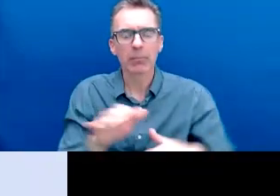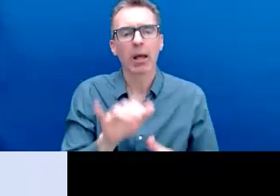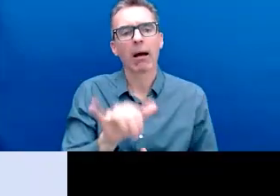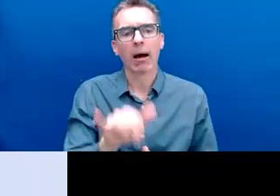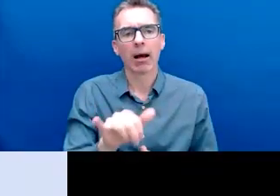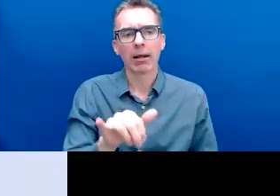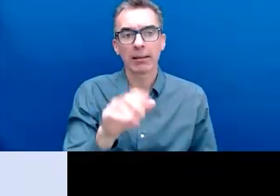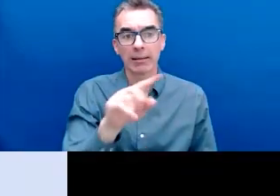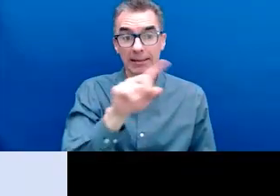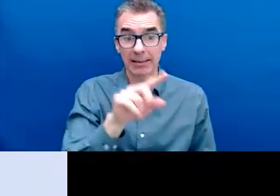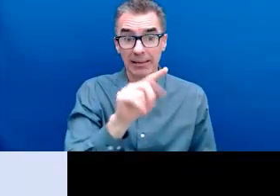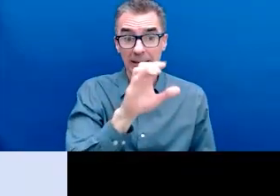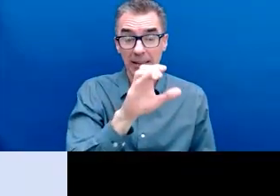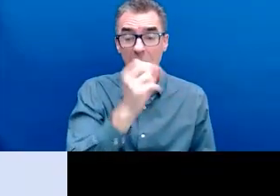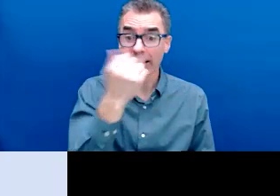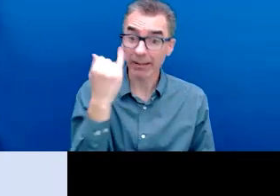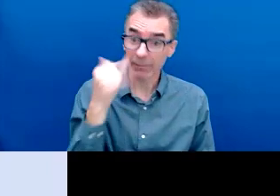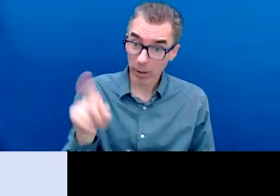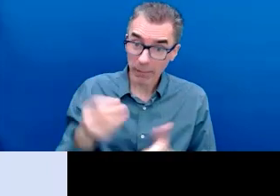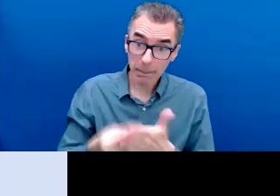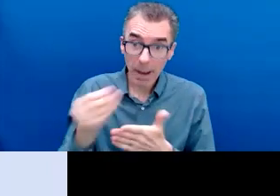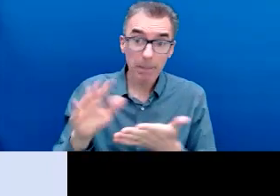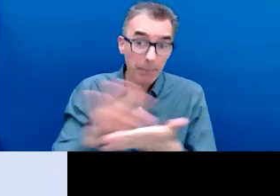if they have to purchase paper, ink, you know, that kind of thing.